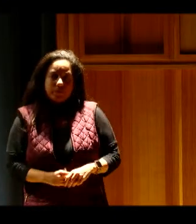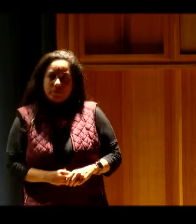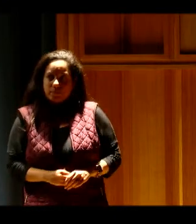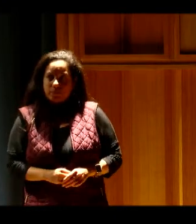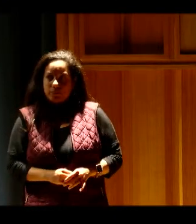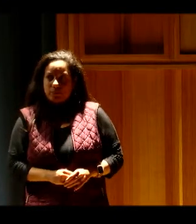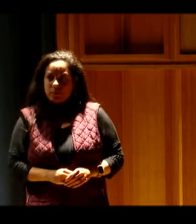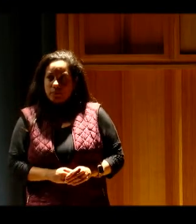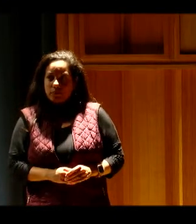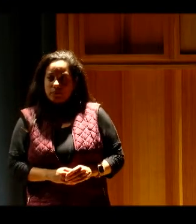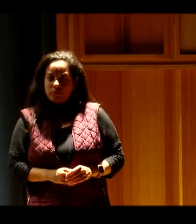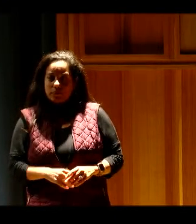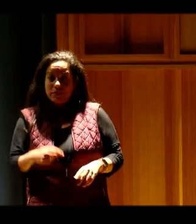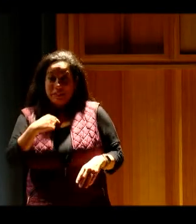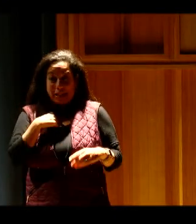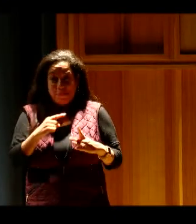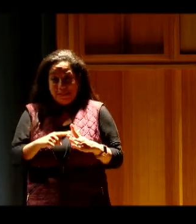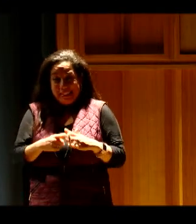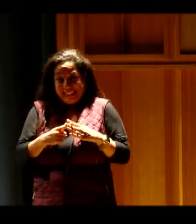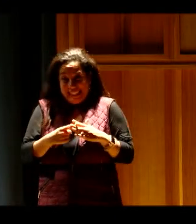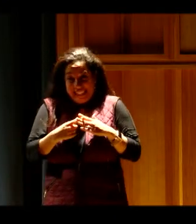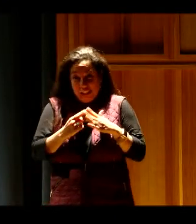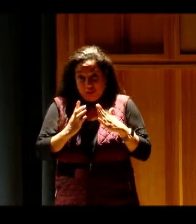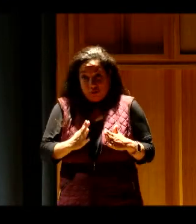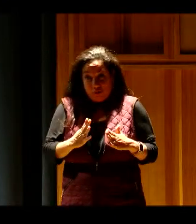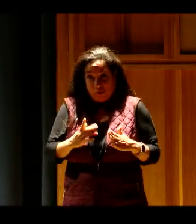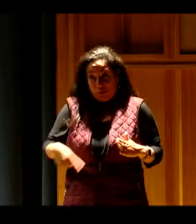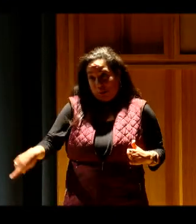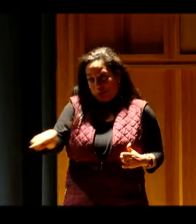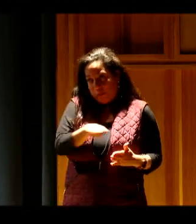So I'm a beginner to much of what you've been talking about today.